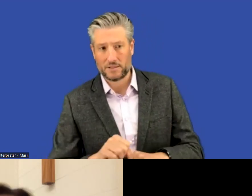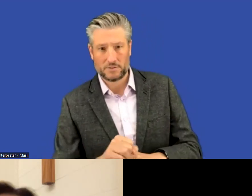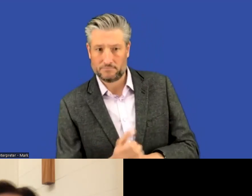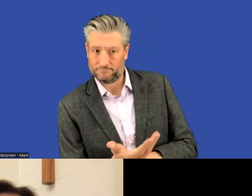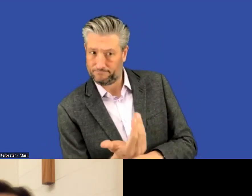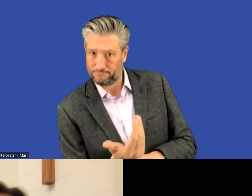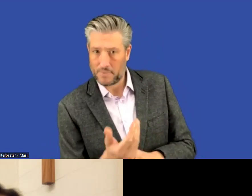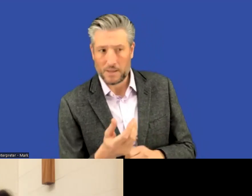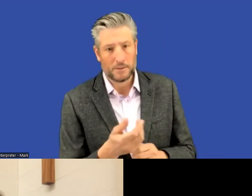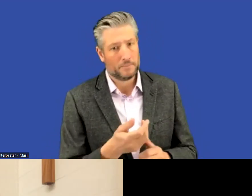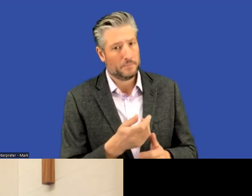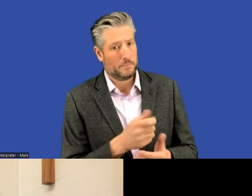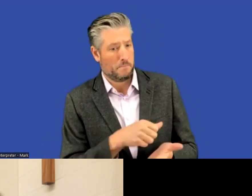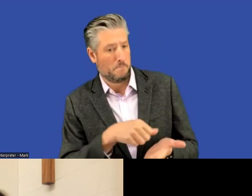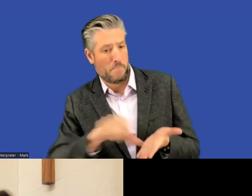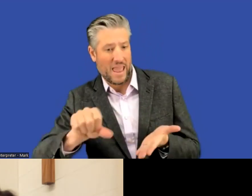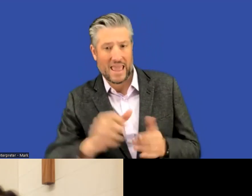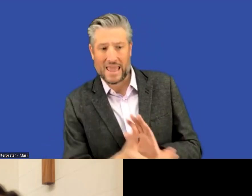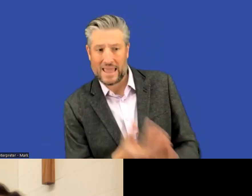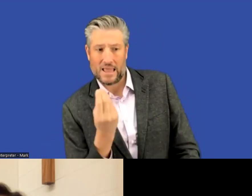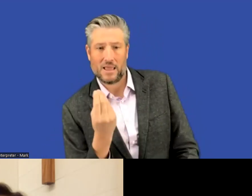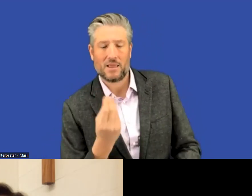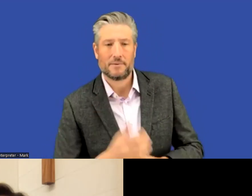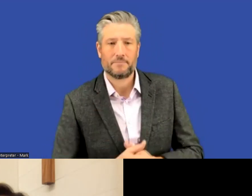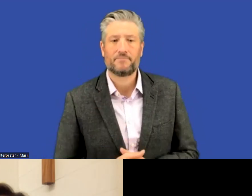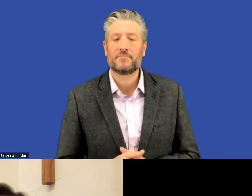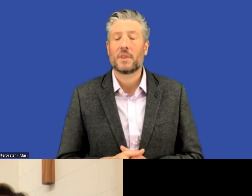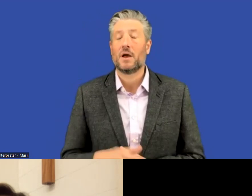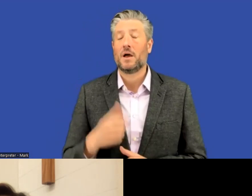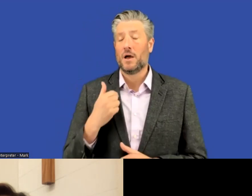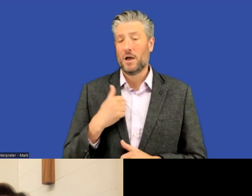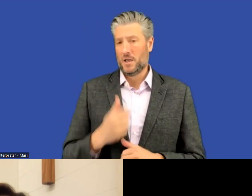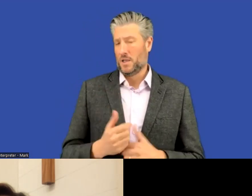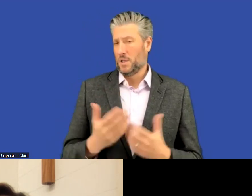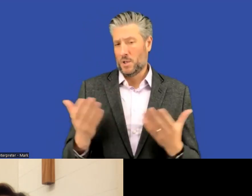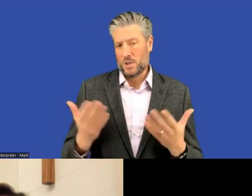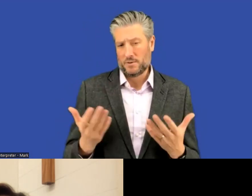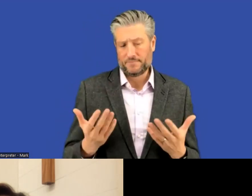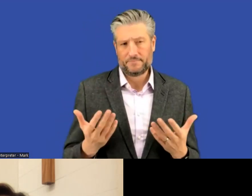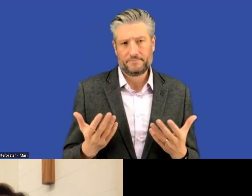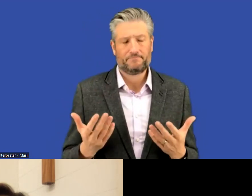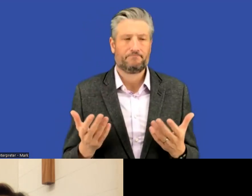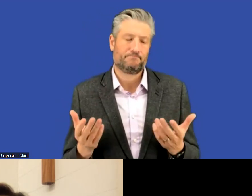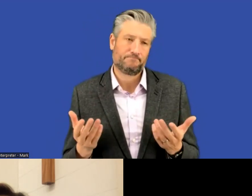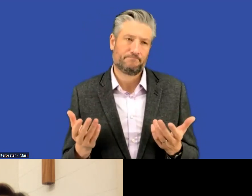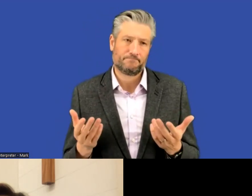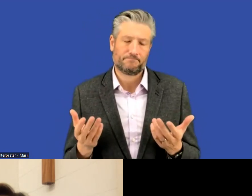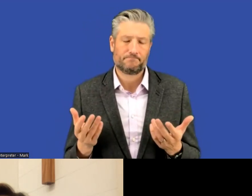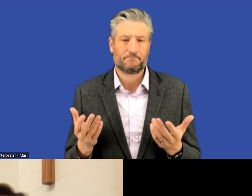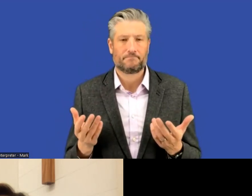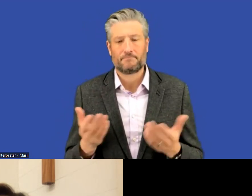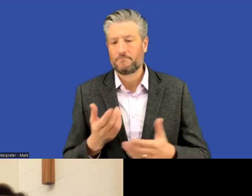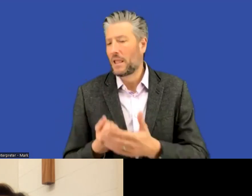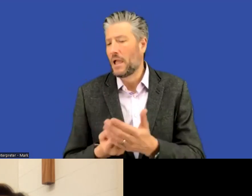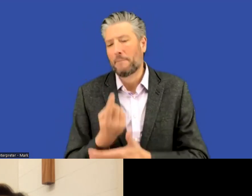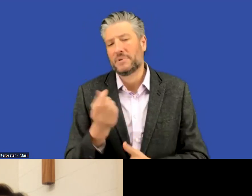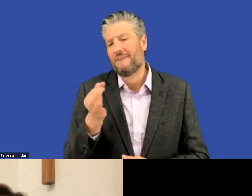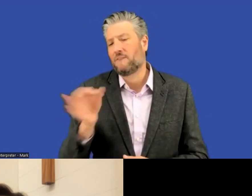What can happen sometimes in France, we're really late.